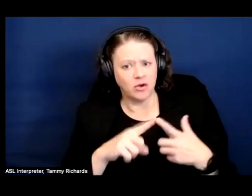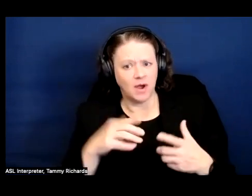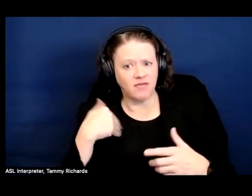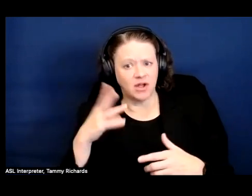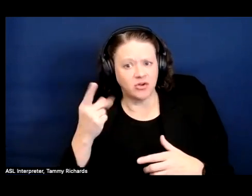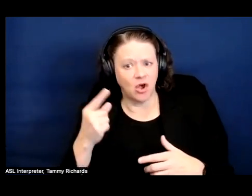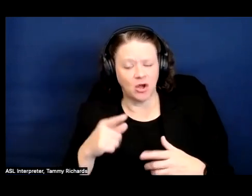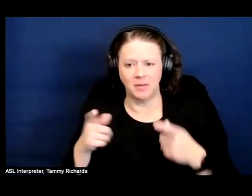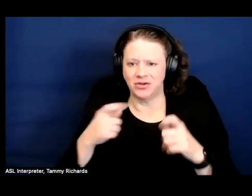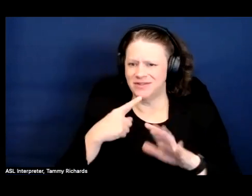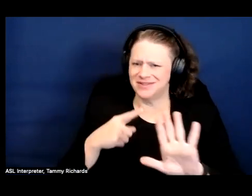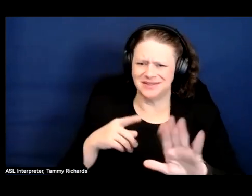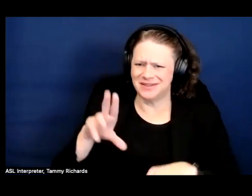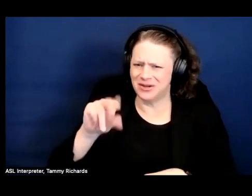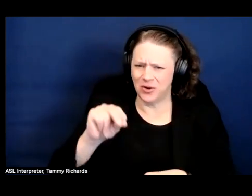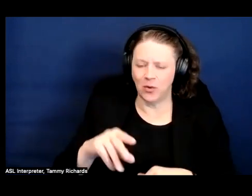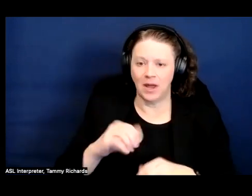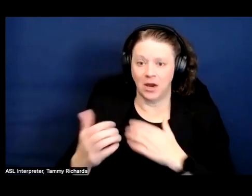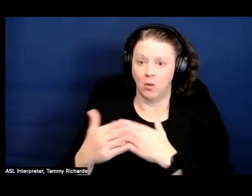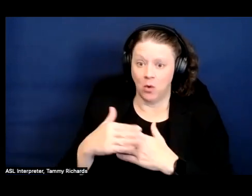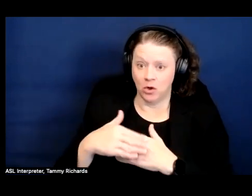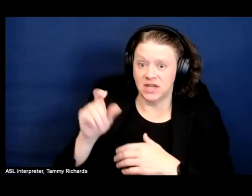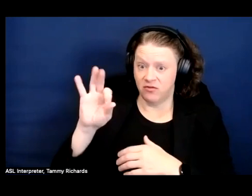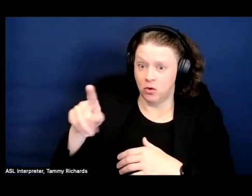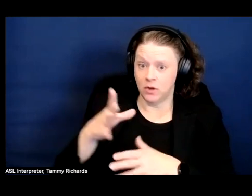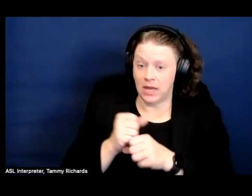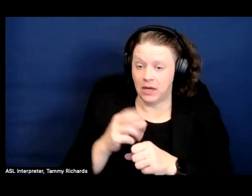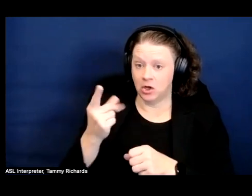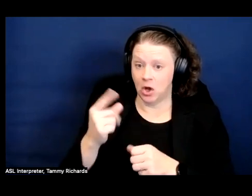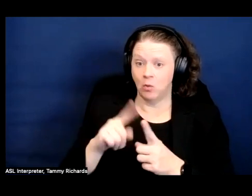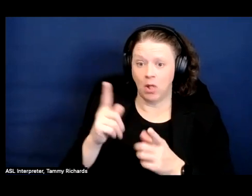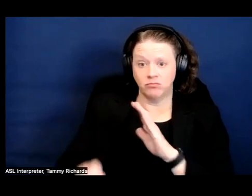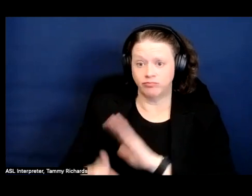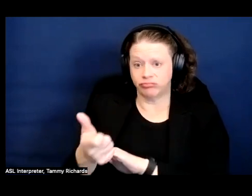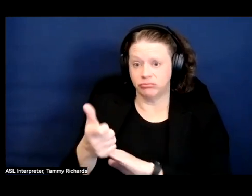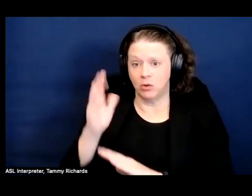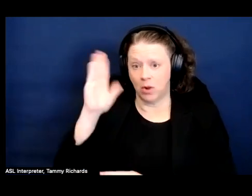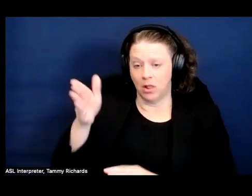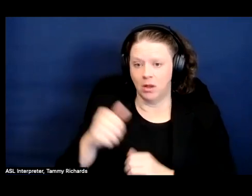but if that unit actually is available and they just said that because they don't wanna rent to that person,